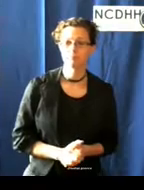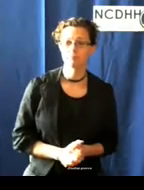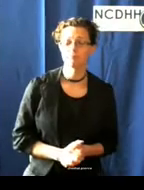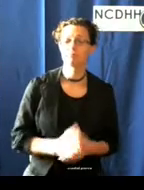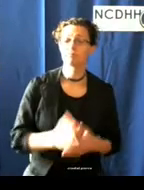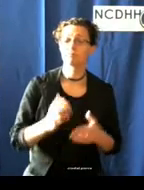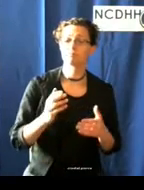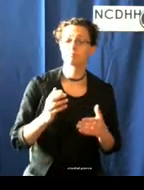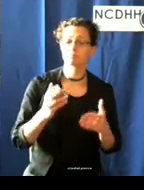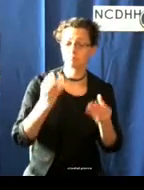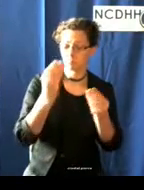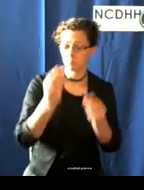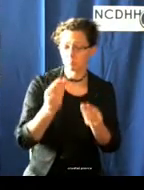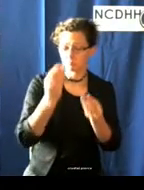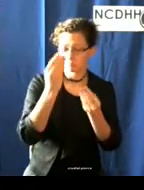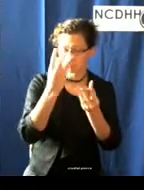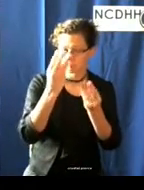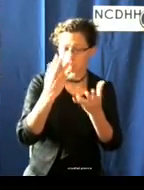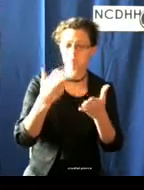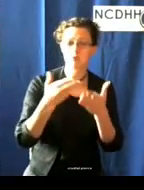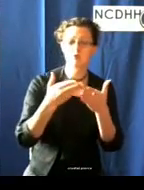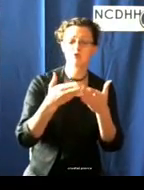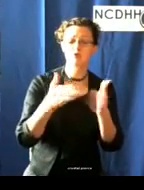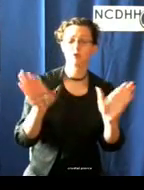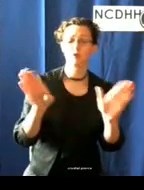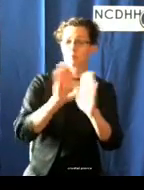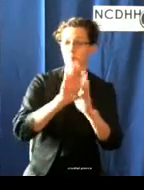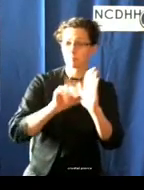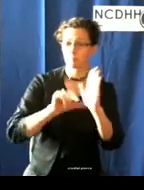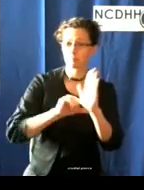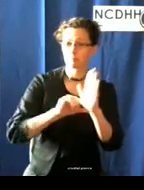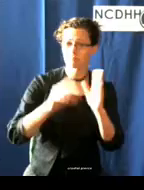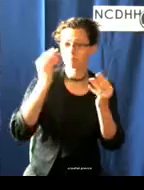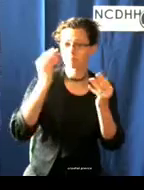THE COMMON LEGAL ISSUES THAT WE ADDRESS AND OF COURSE WE